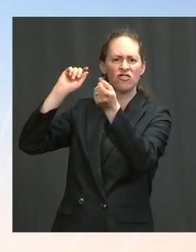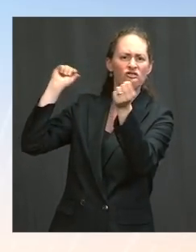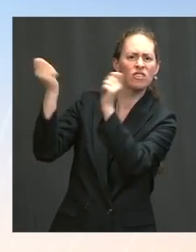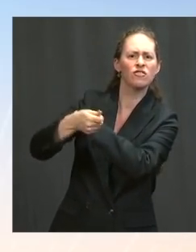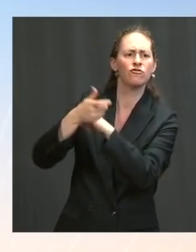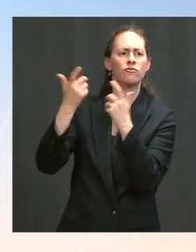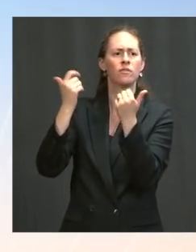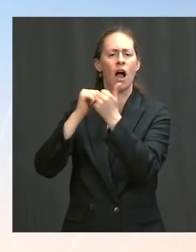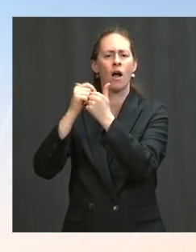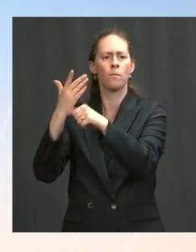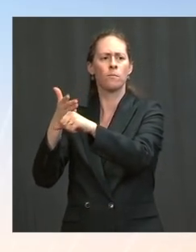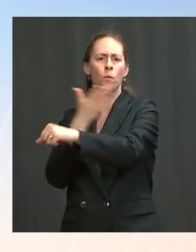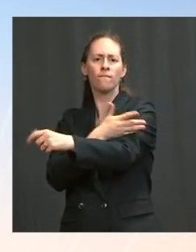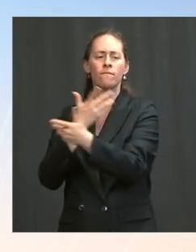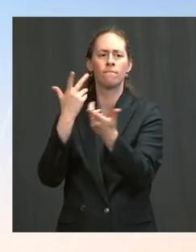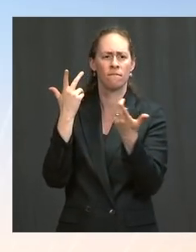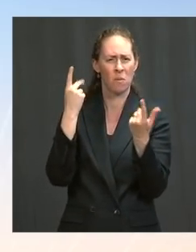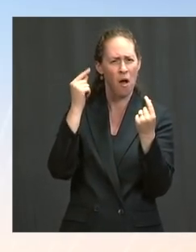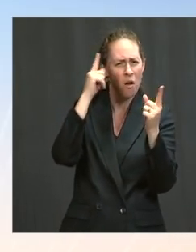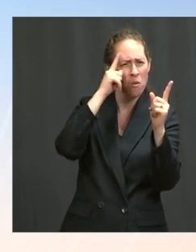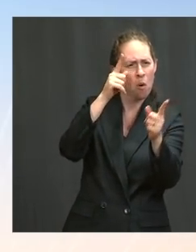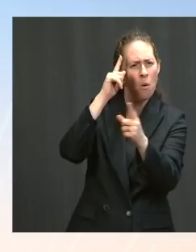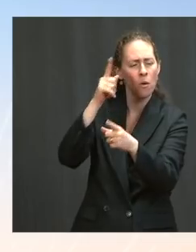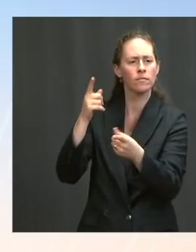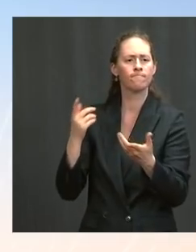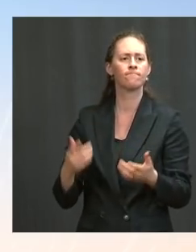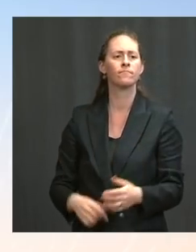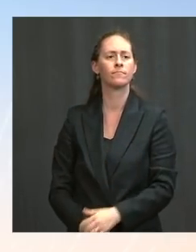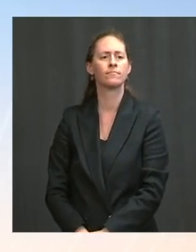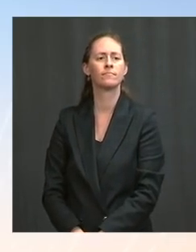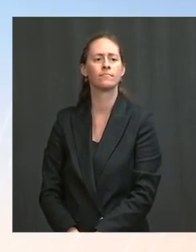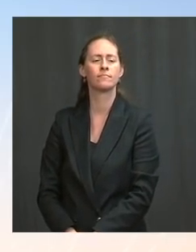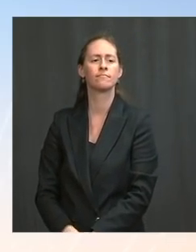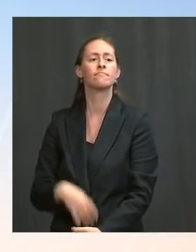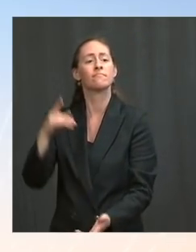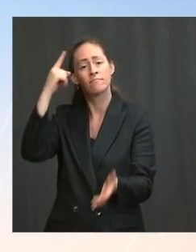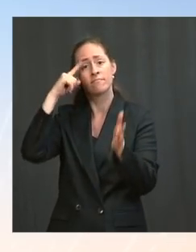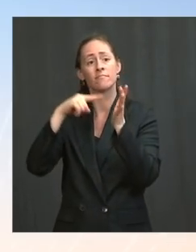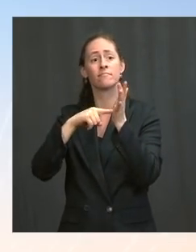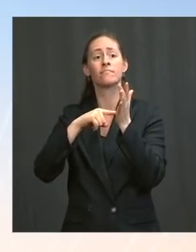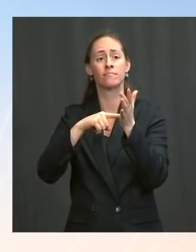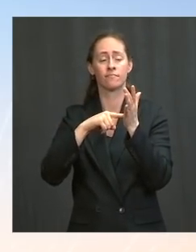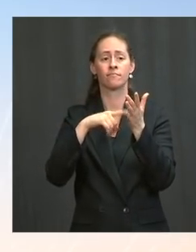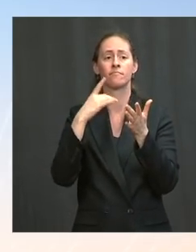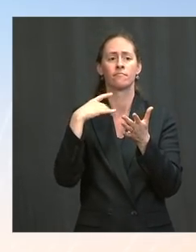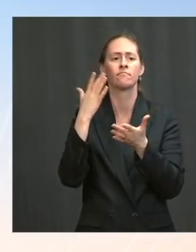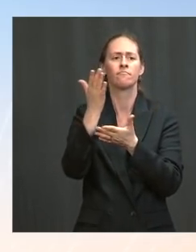There's been quite a few tasks in those orders that agencies have these deadlines on or have been delayed, and I wanted to ask what the White House